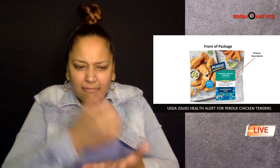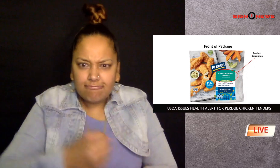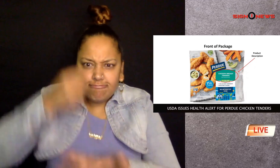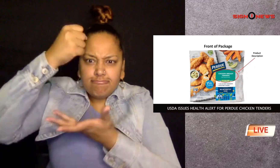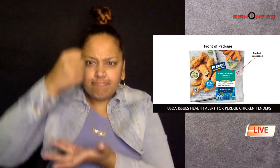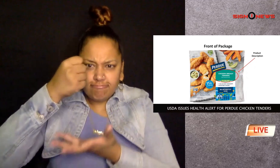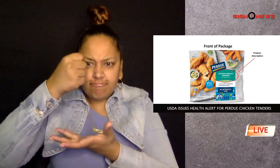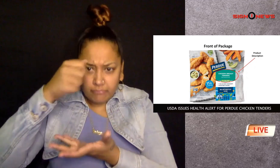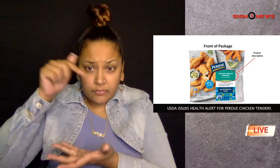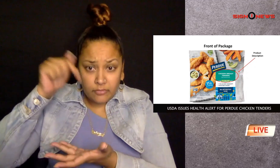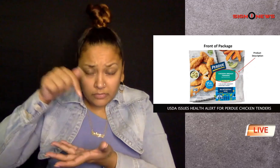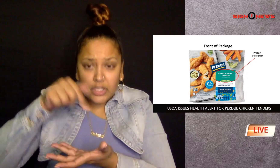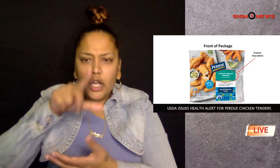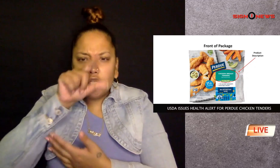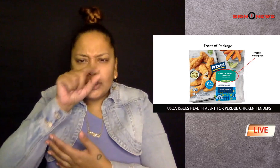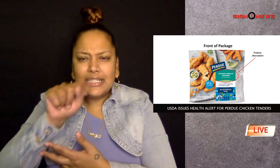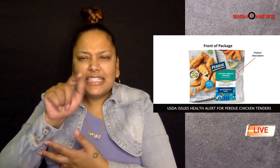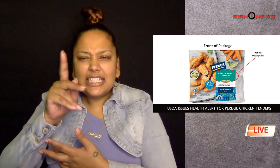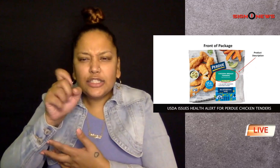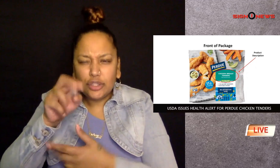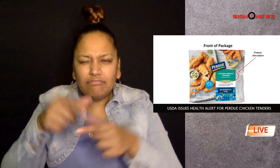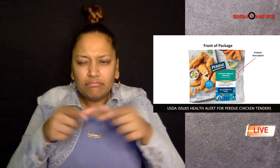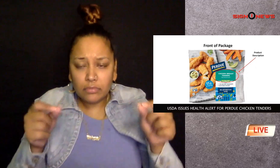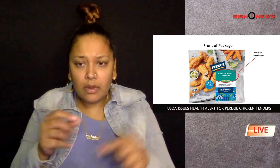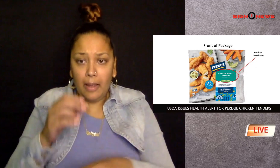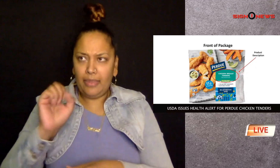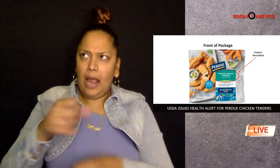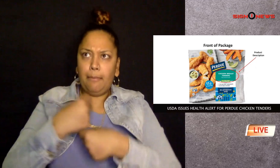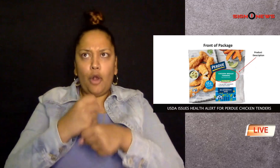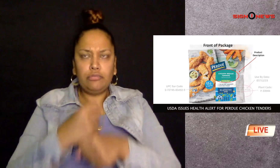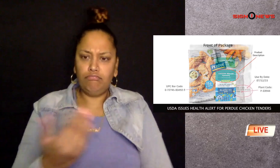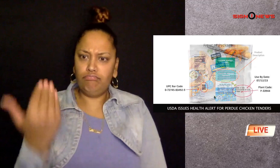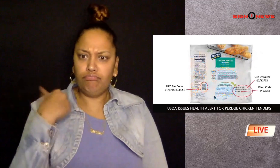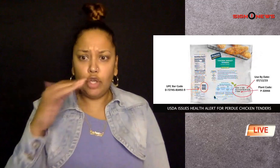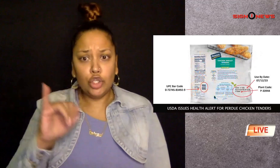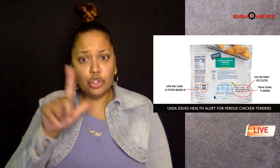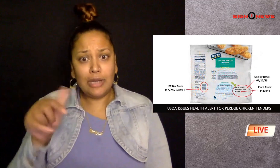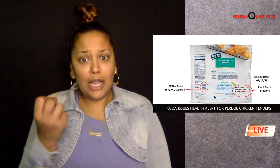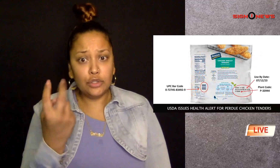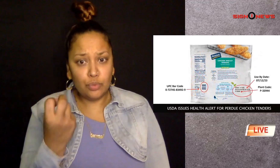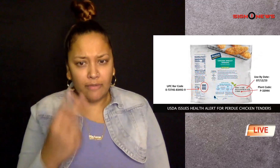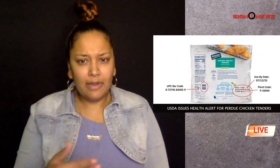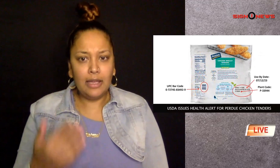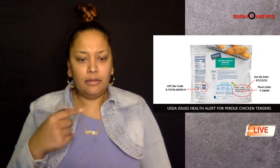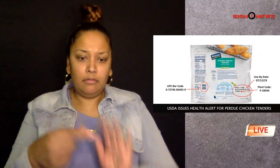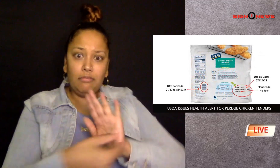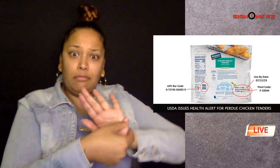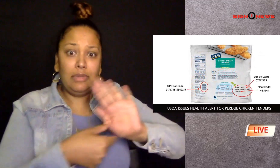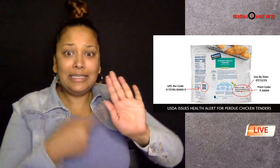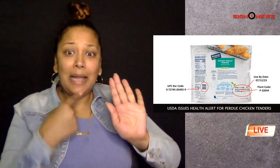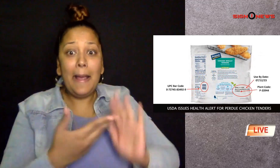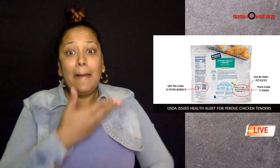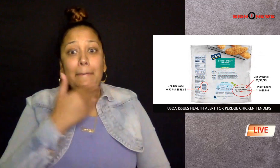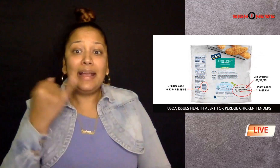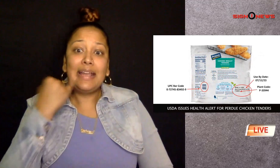the 42 ounce plastic bags of chicken tenders were produced on July 12 and have the best